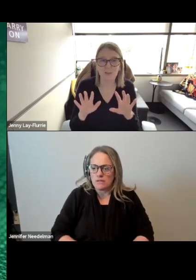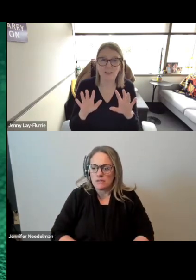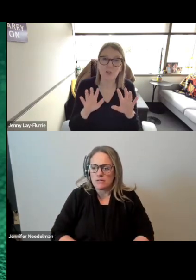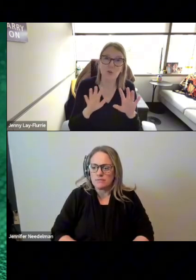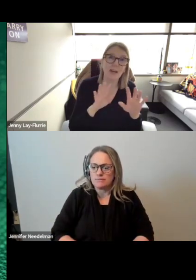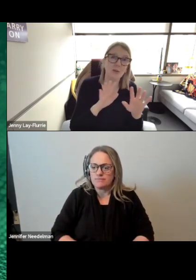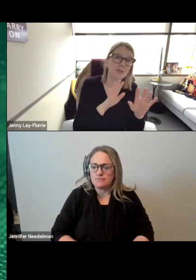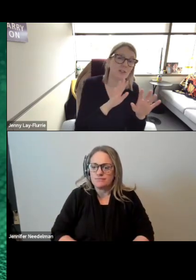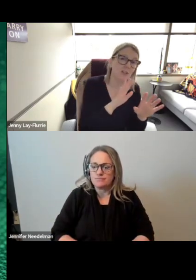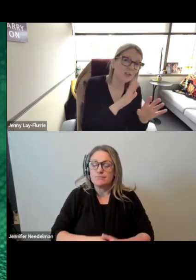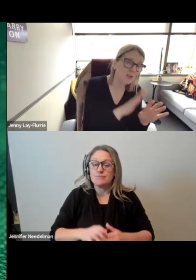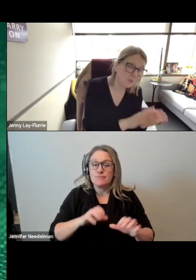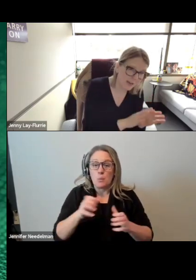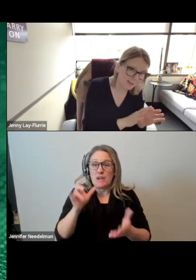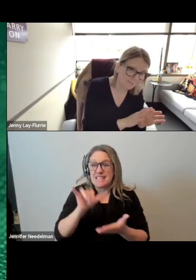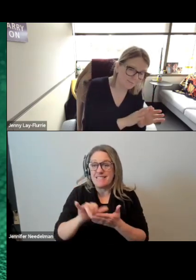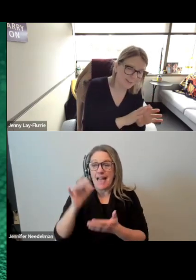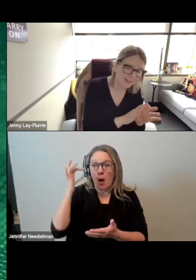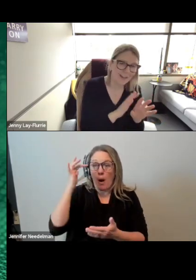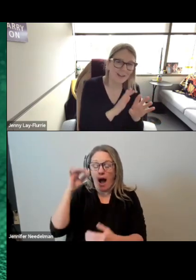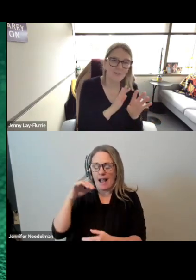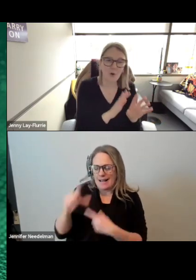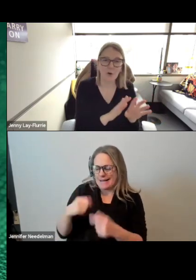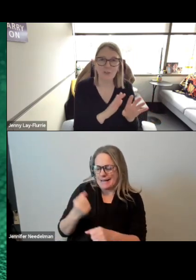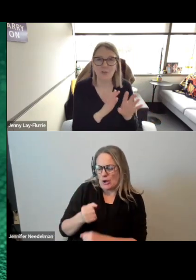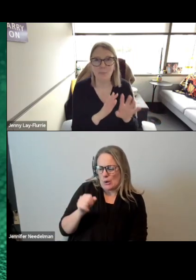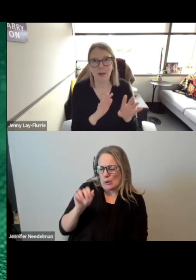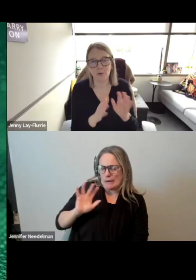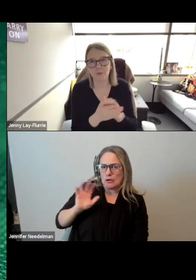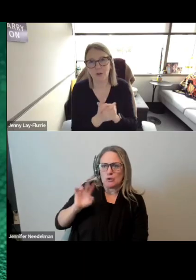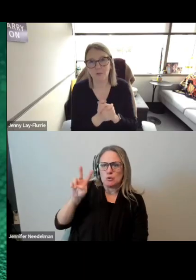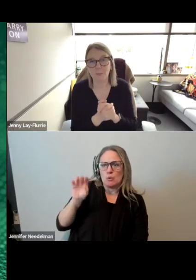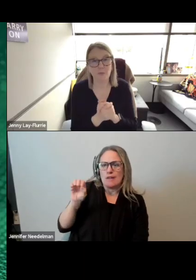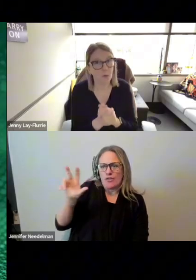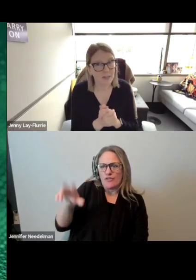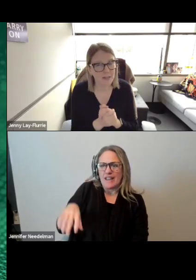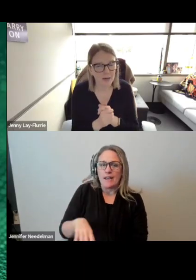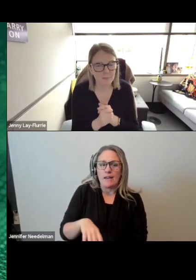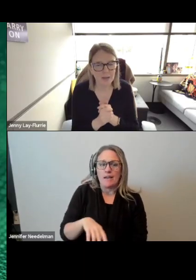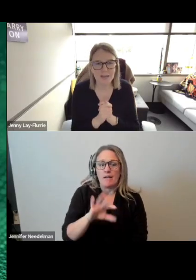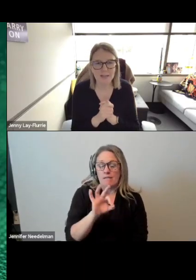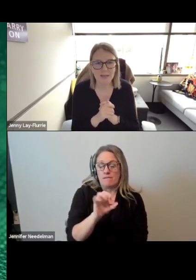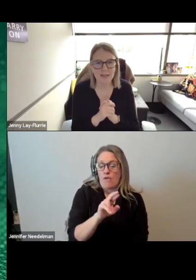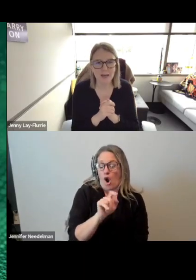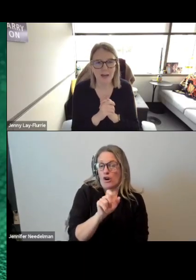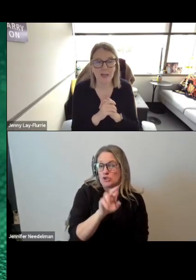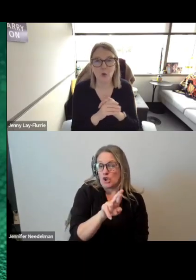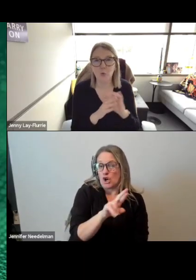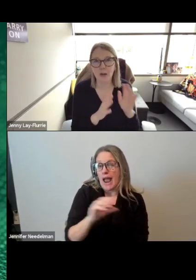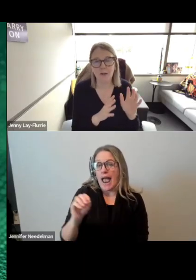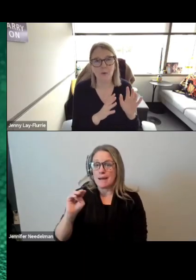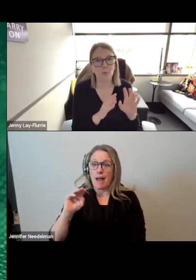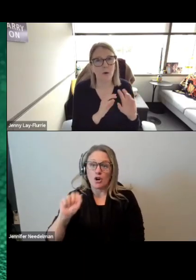because in 2003, Forrester and Microsoft, before my time, did an incredible